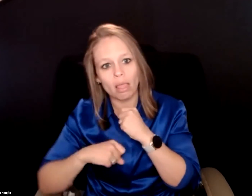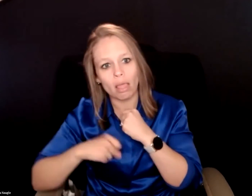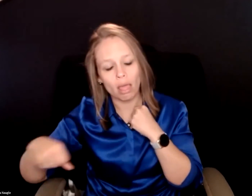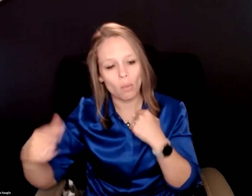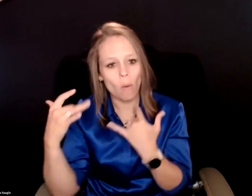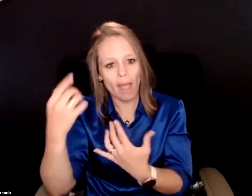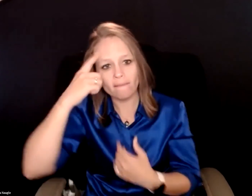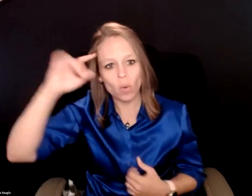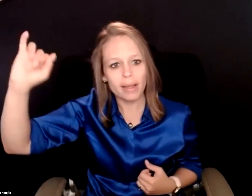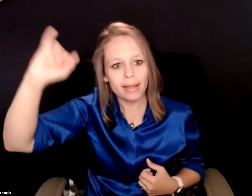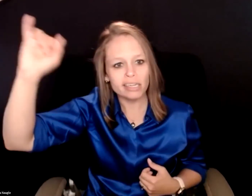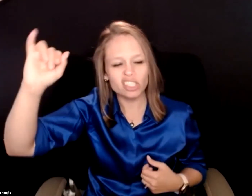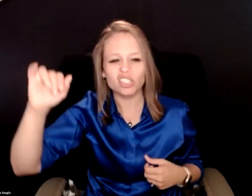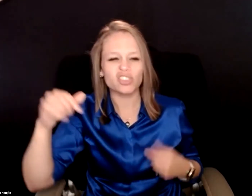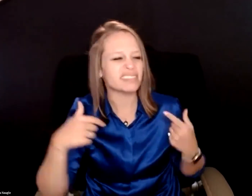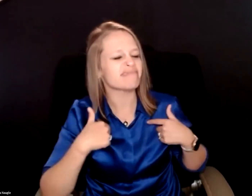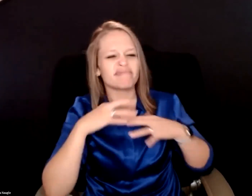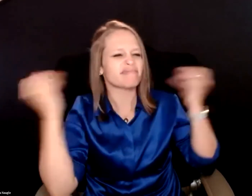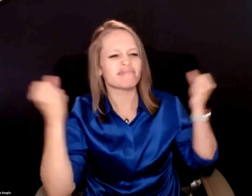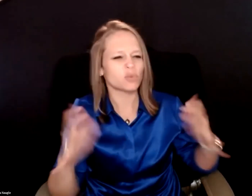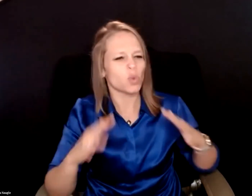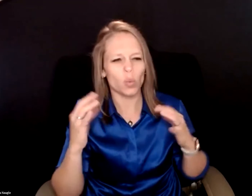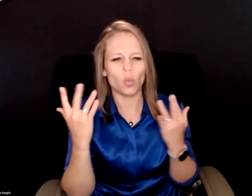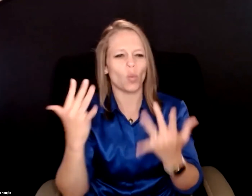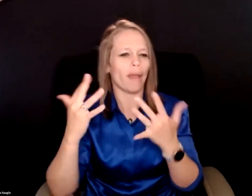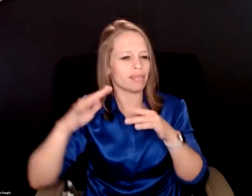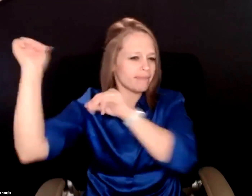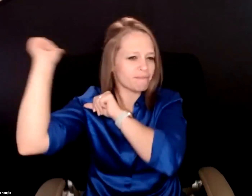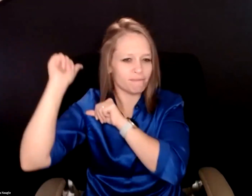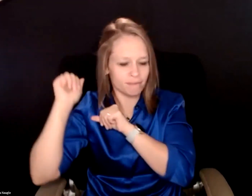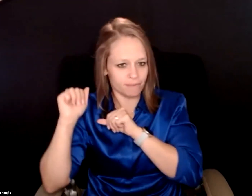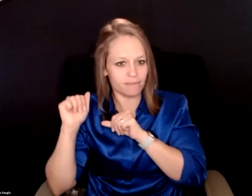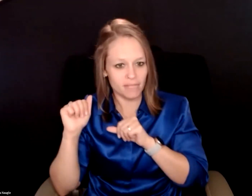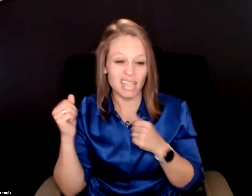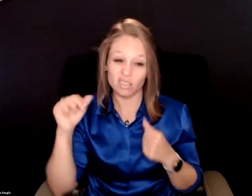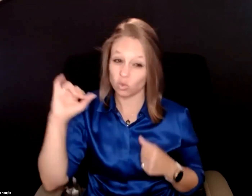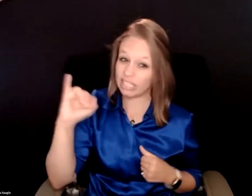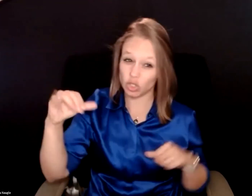The insurance thing is big. Especially if they are one that may be